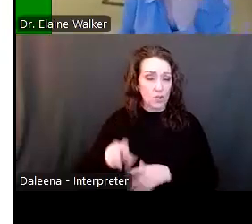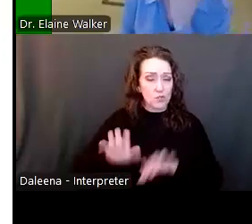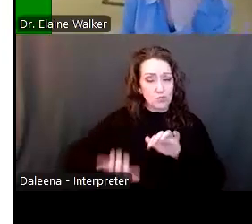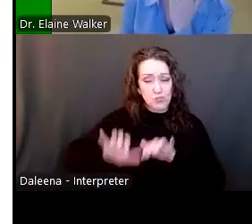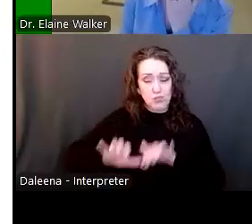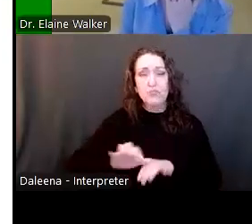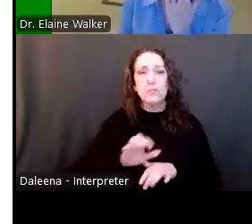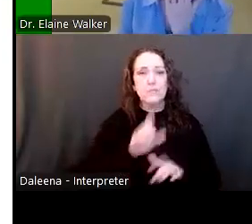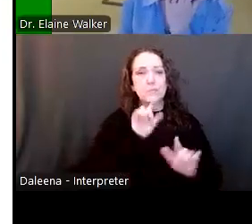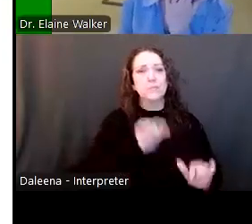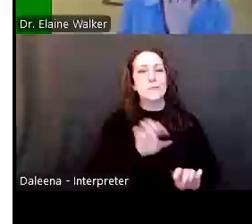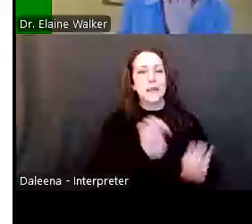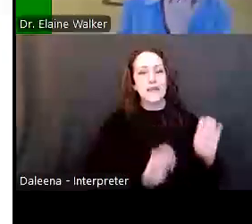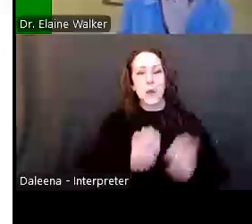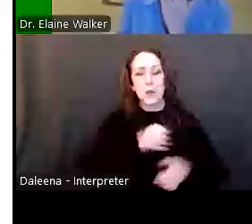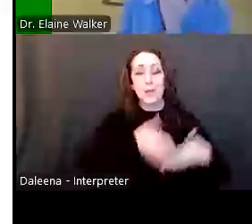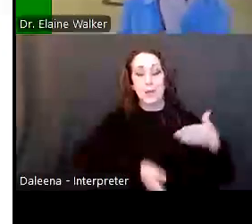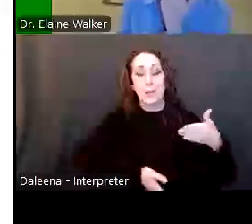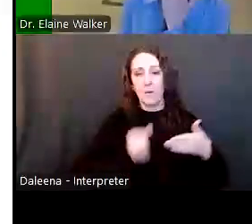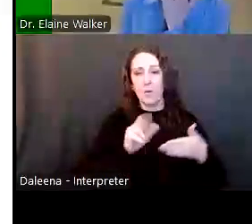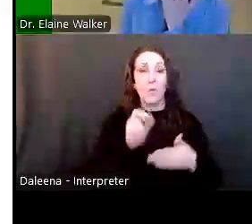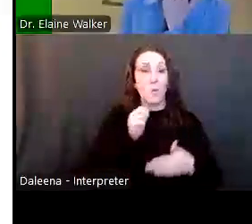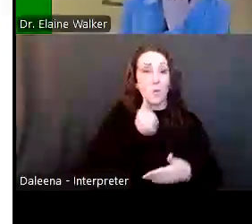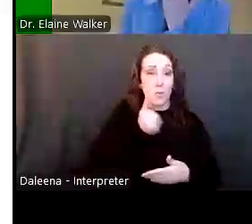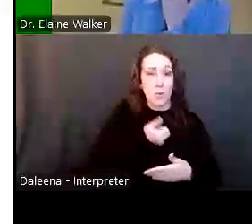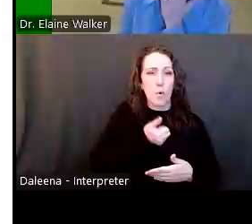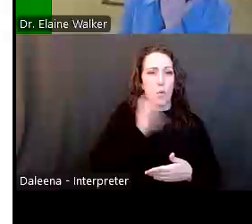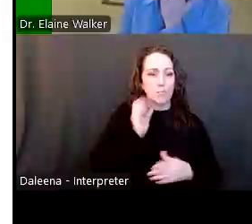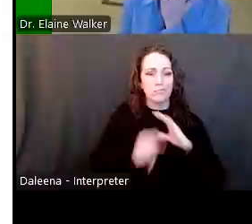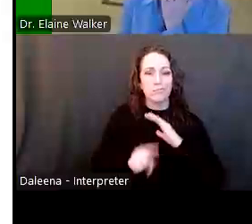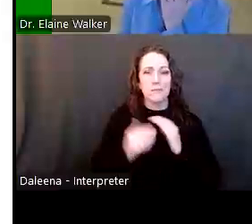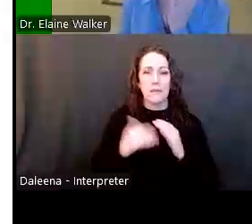the evaluation at the end or tomorrow there'll be an email sent out there'll be a QR code and